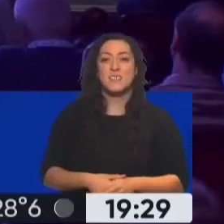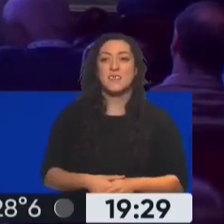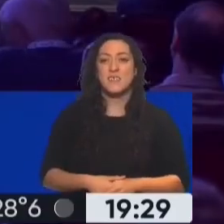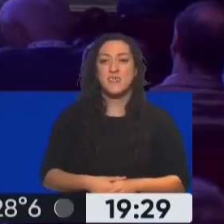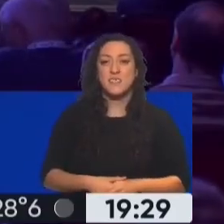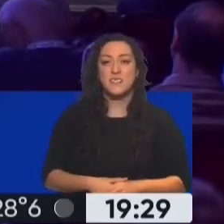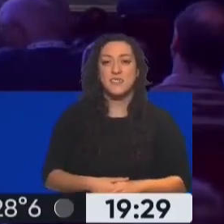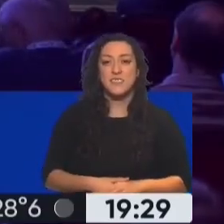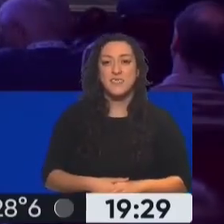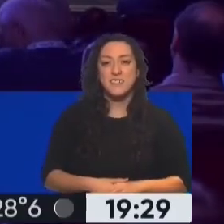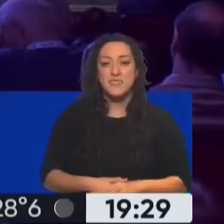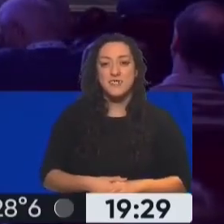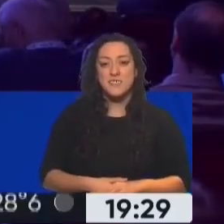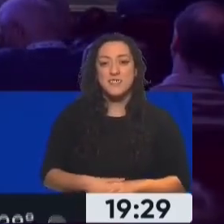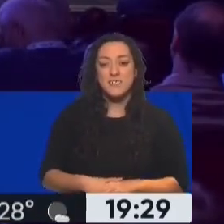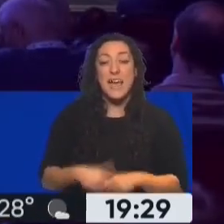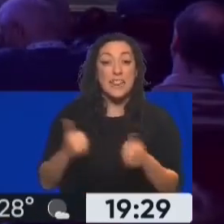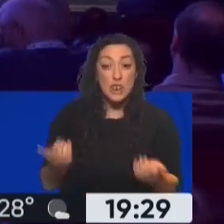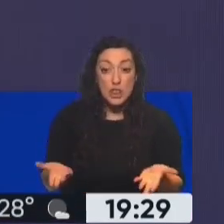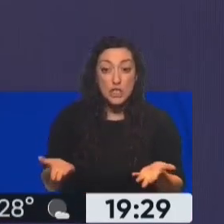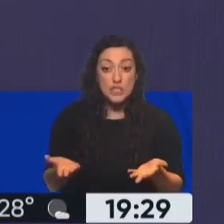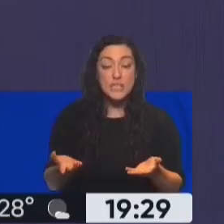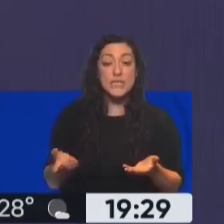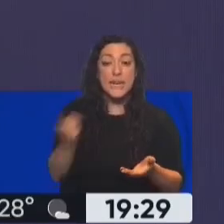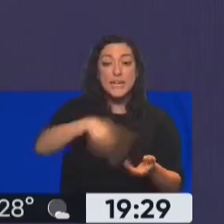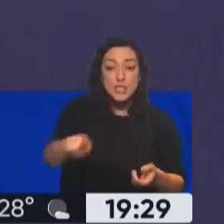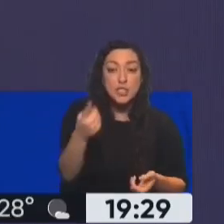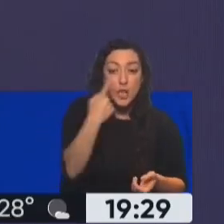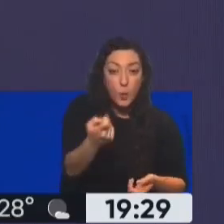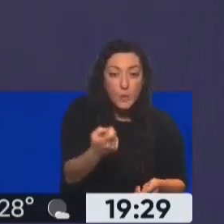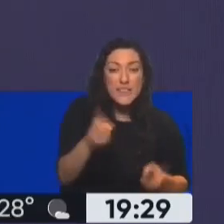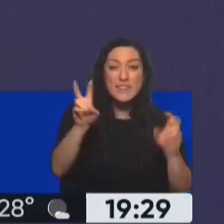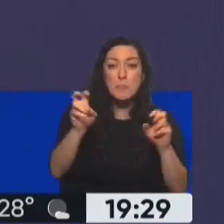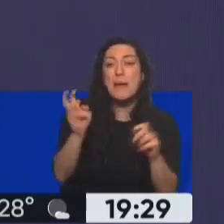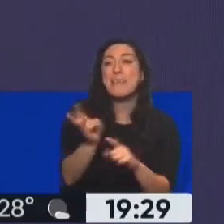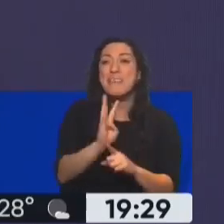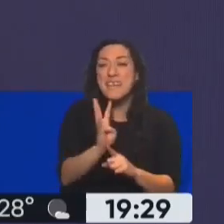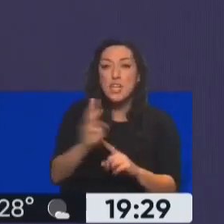And then they noticed that many transactions were made in wheat.